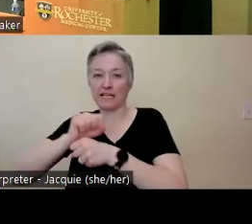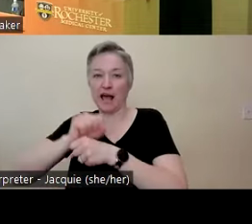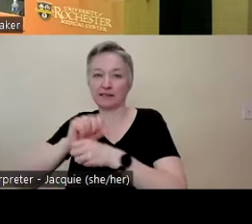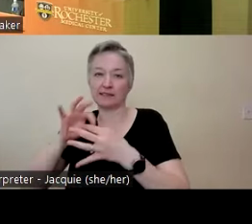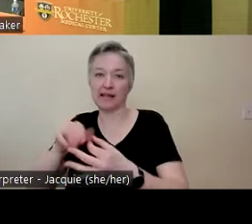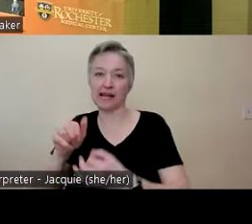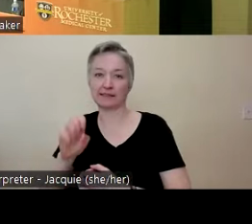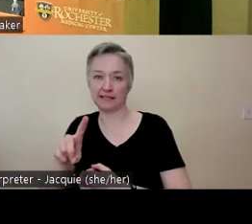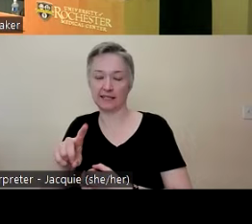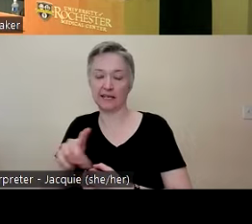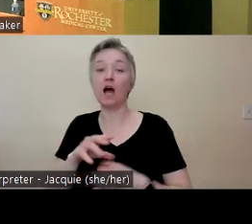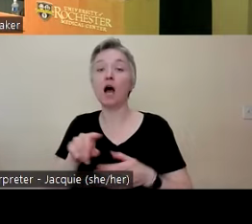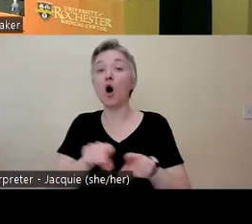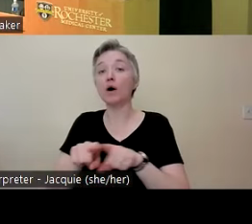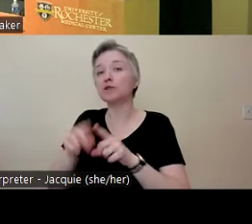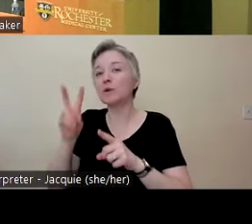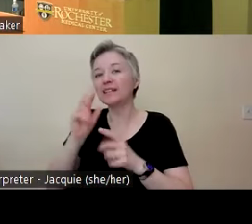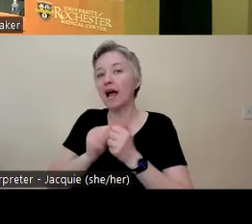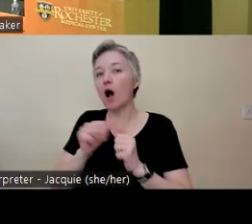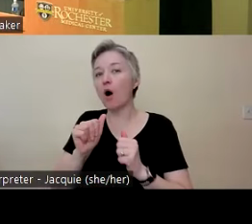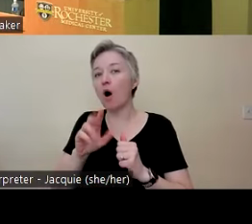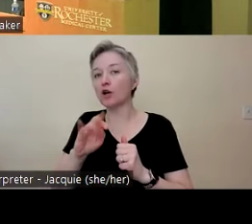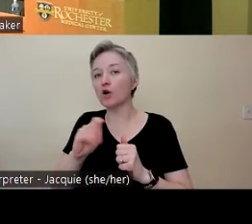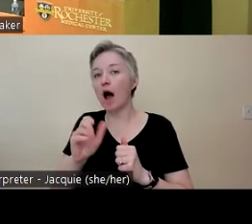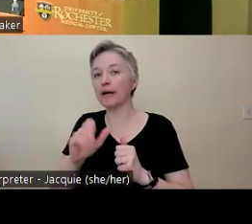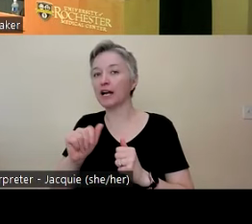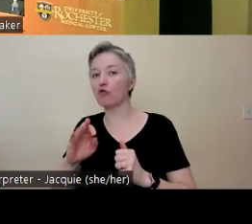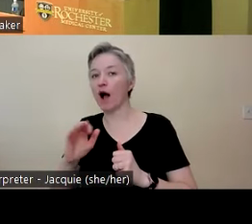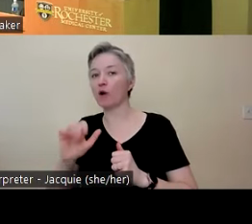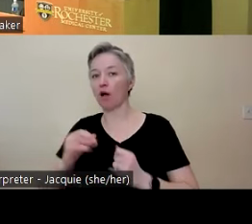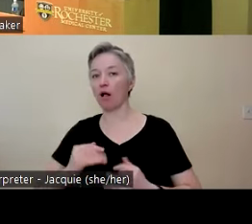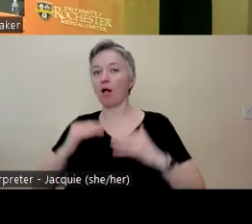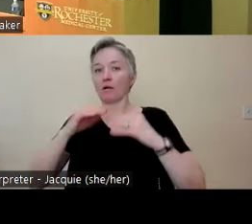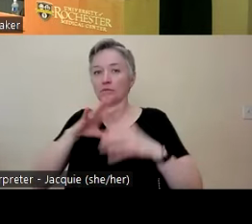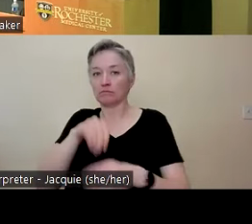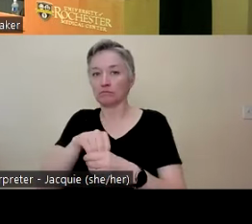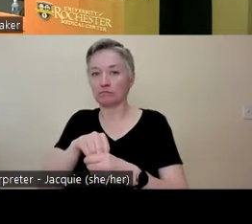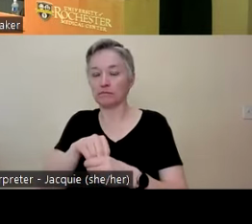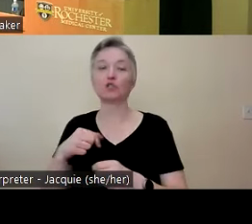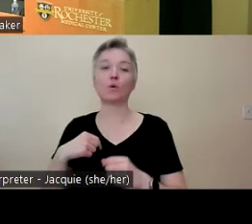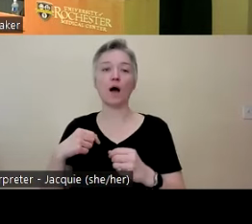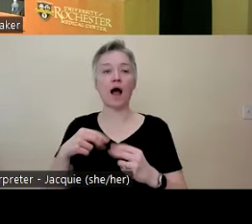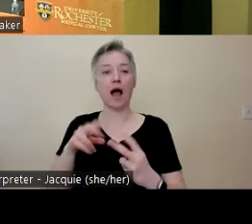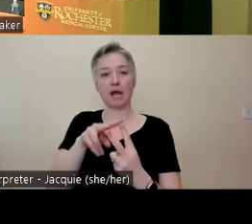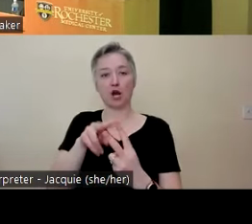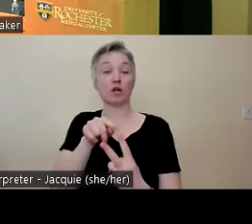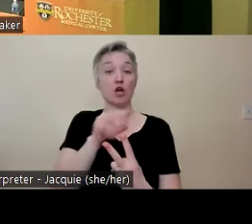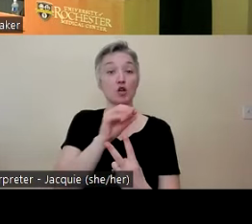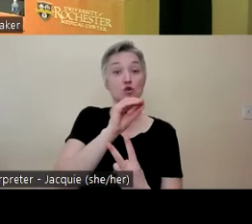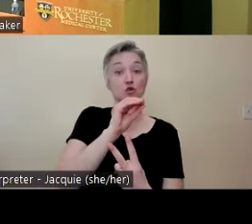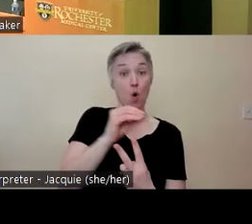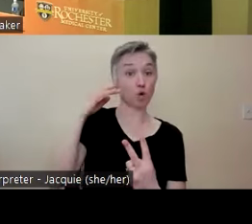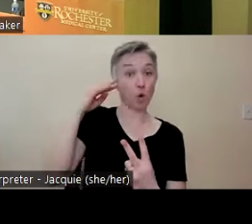arousal in this relationship to do this I paired either no noise or background noise with an easier